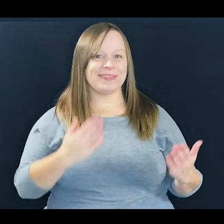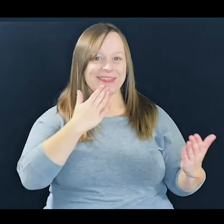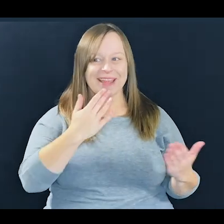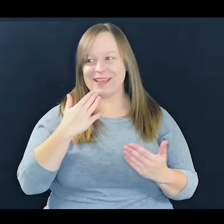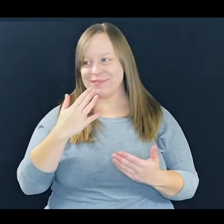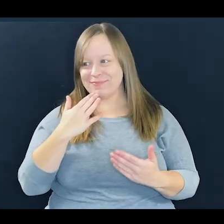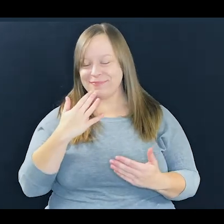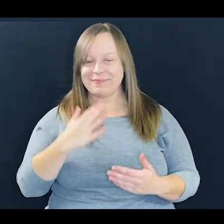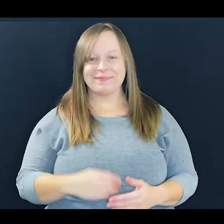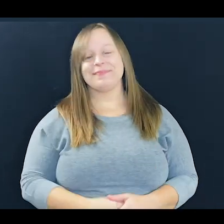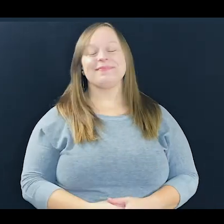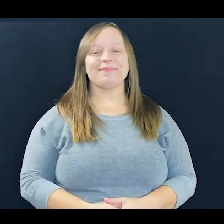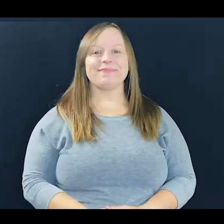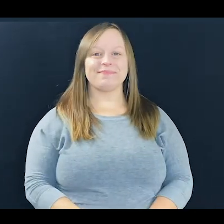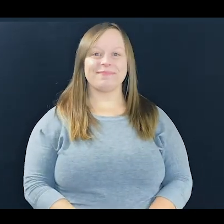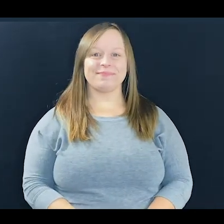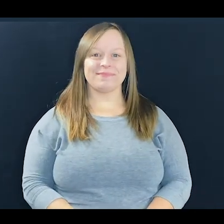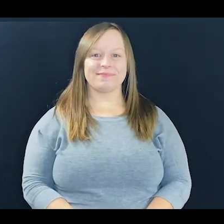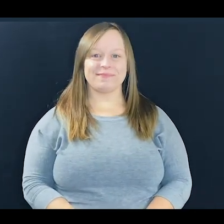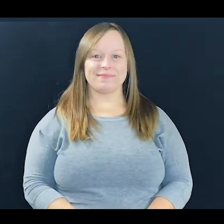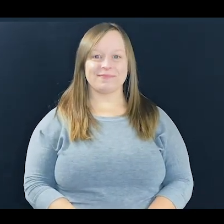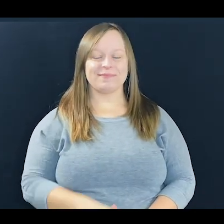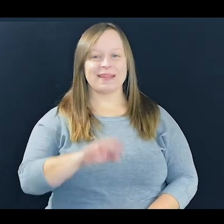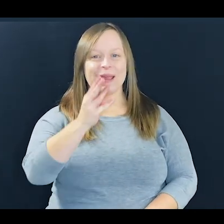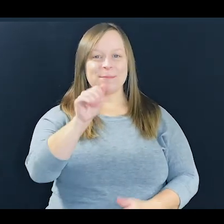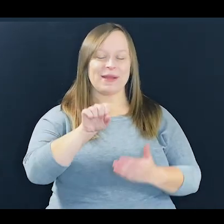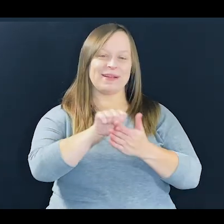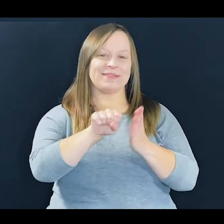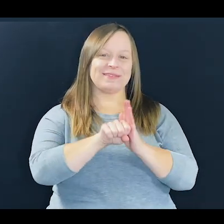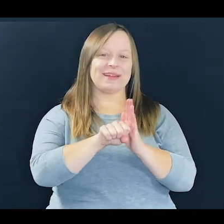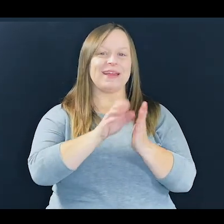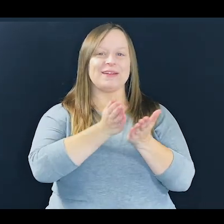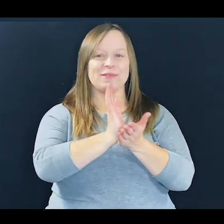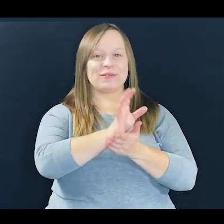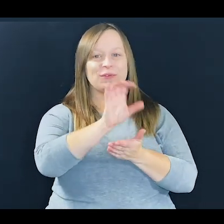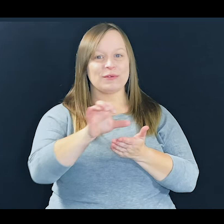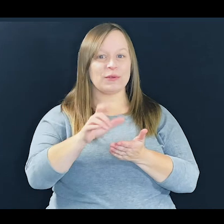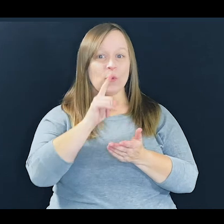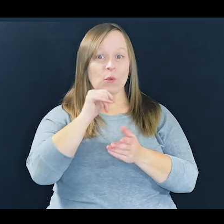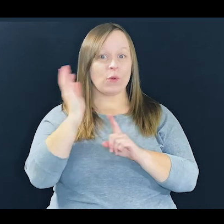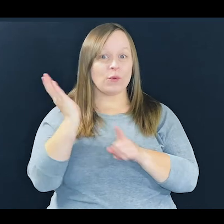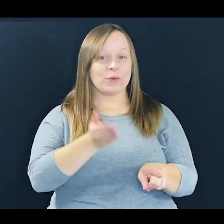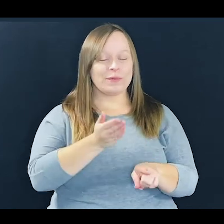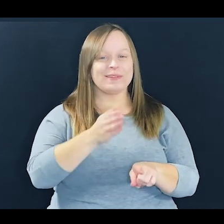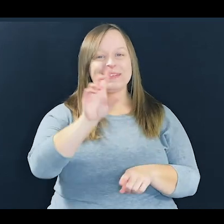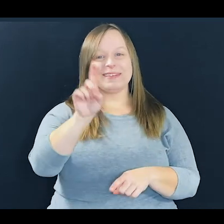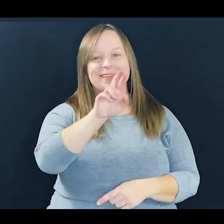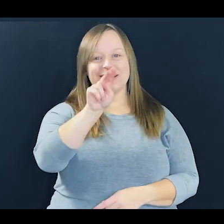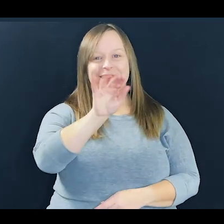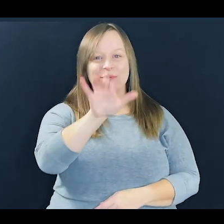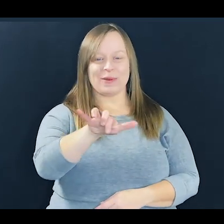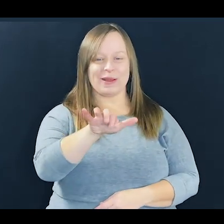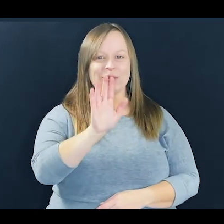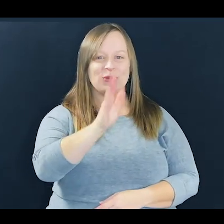Thank you. Thanks. "Empire State of Rights-- Closed Captioned" has been brought to you by Disability